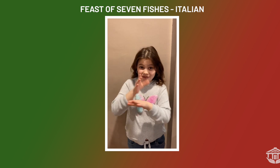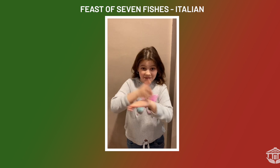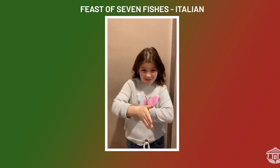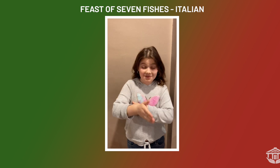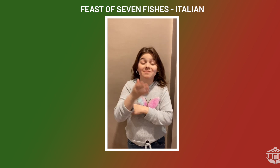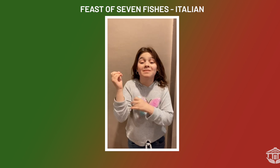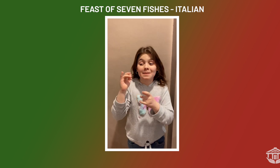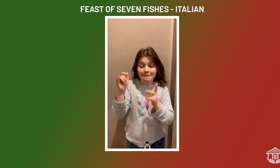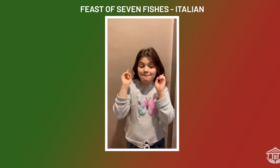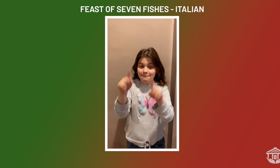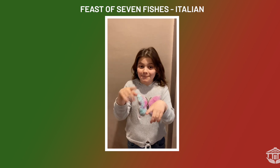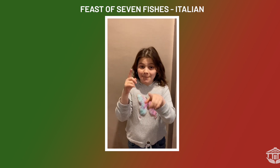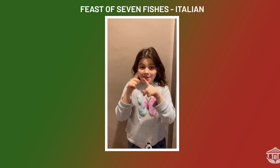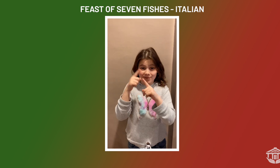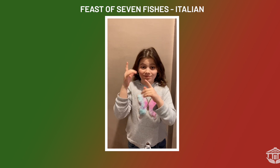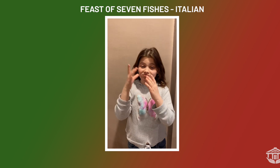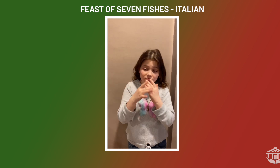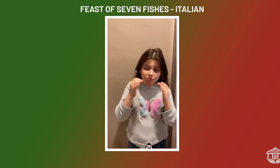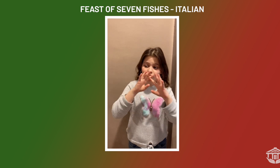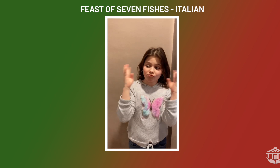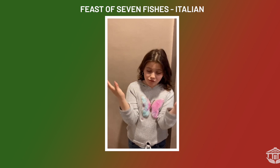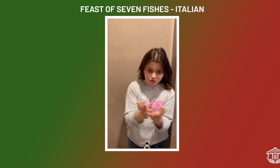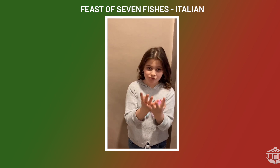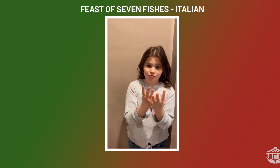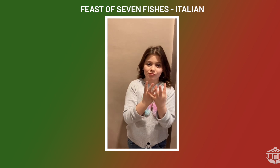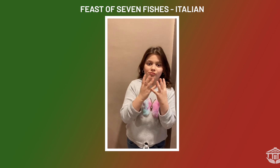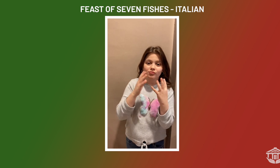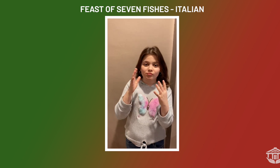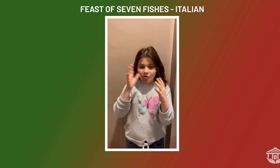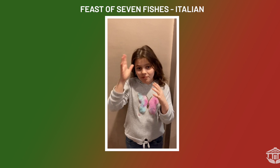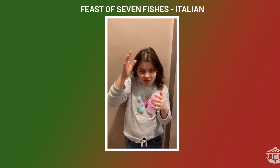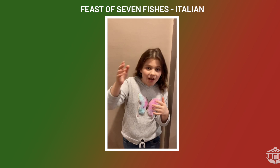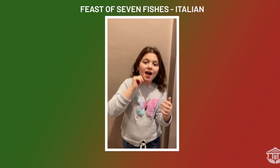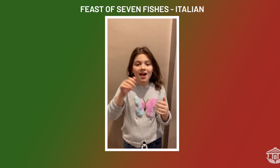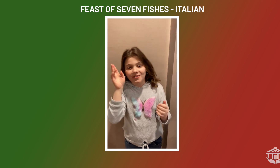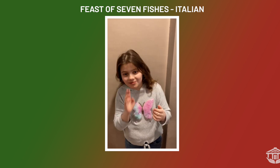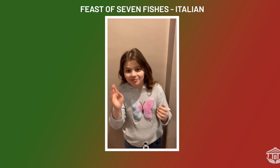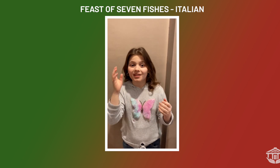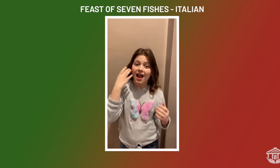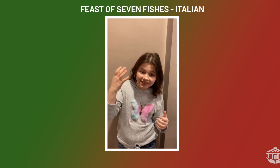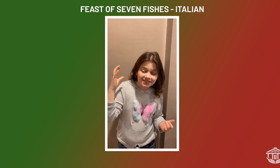after church is over we get together. The whole family comes together, we have grandparents,